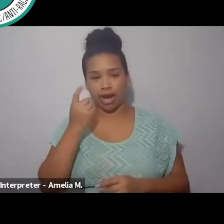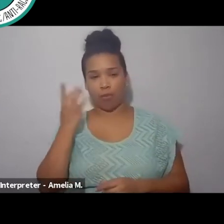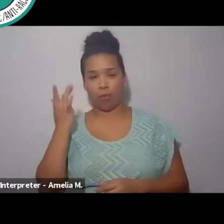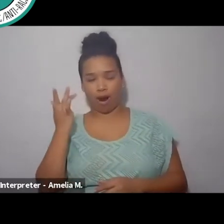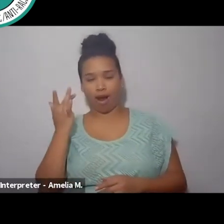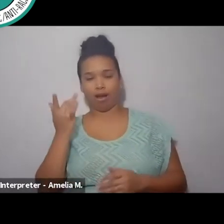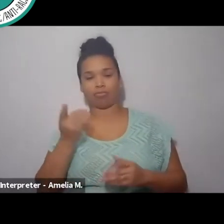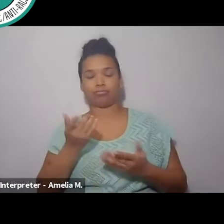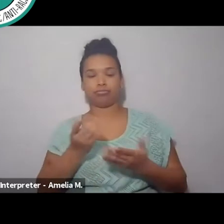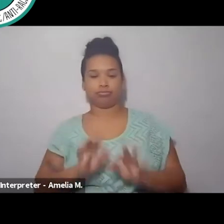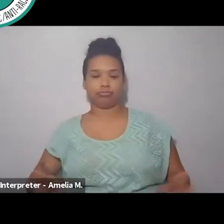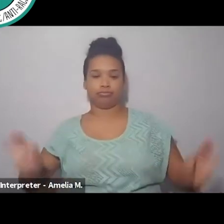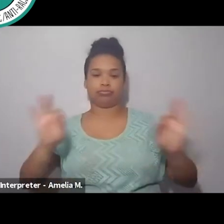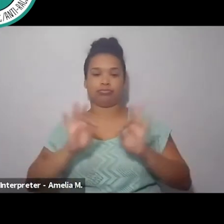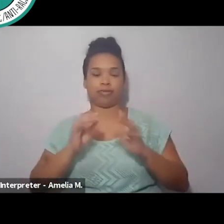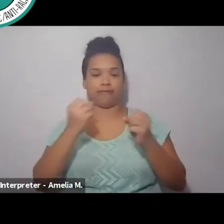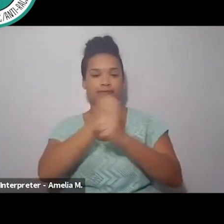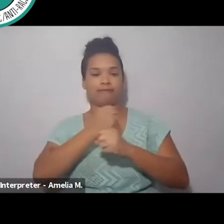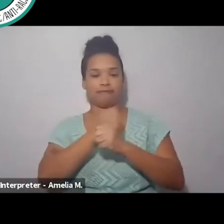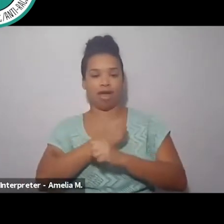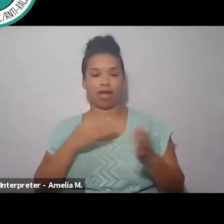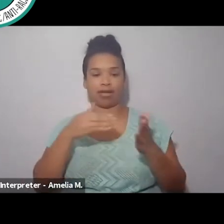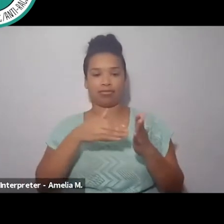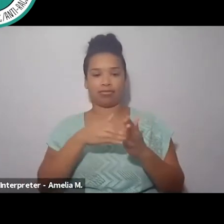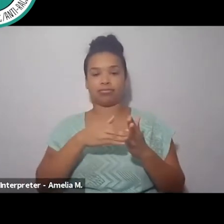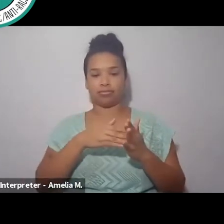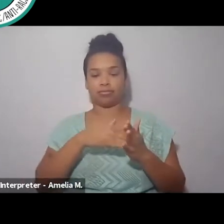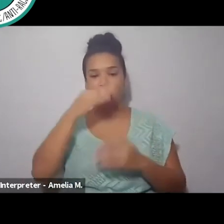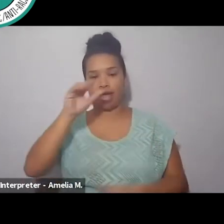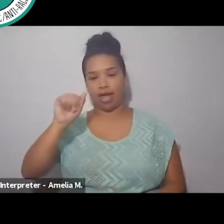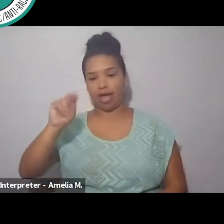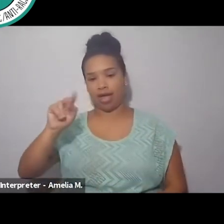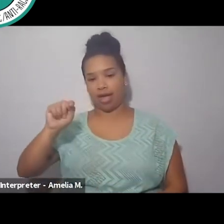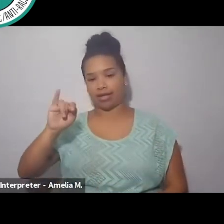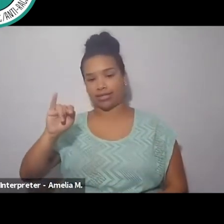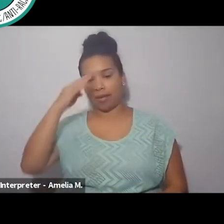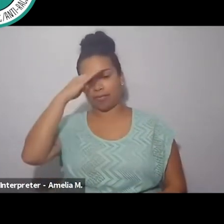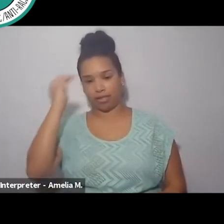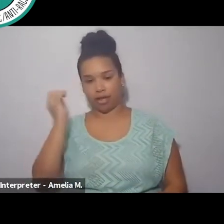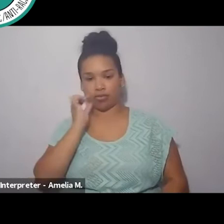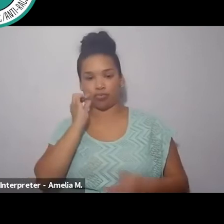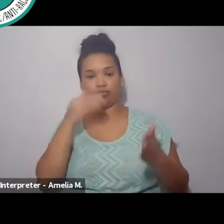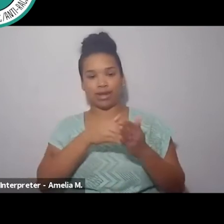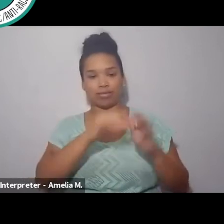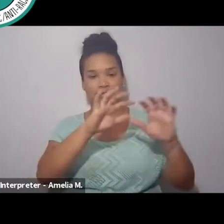to fight the fight against anti-black racism as a whole, because of how the structures are set up.